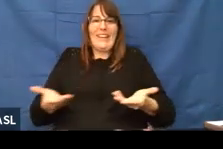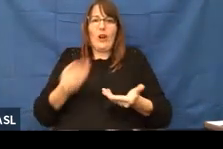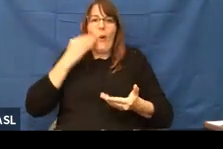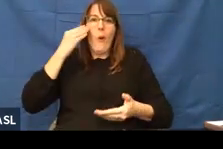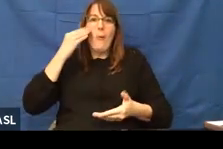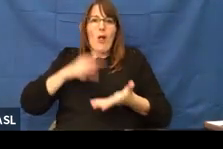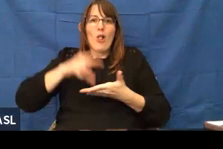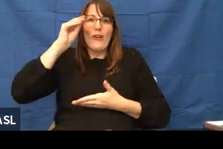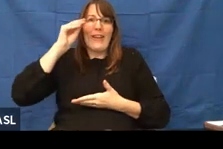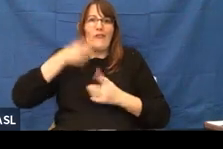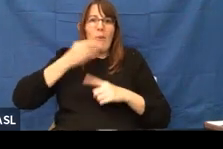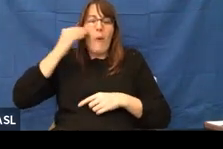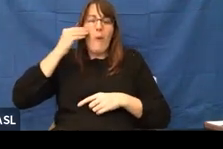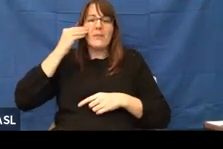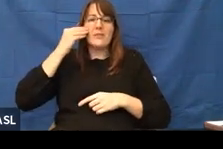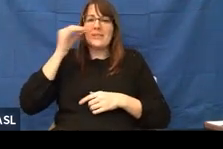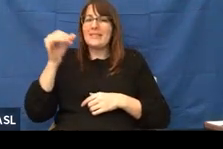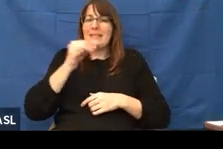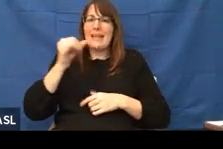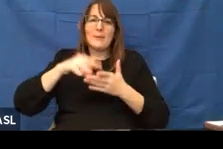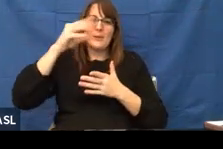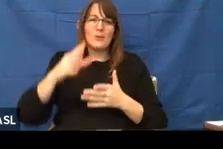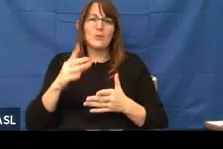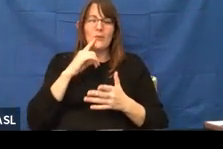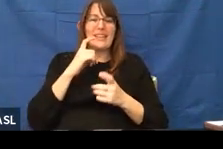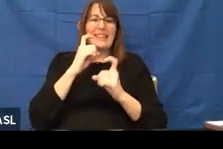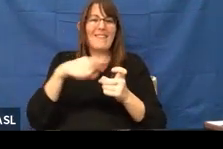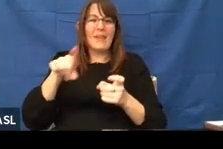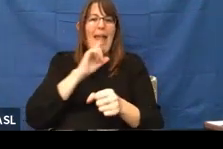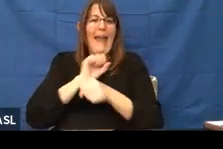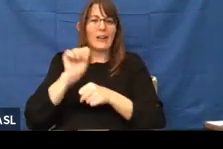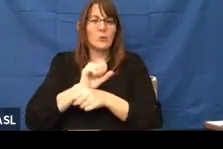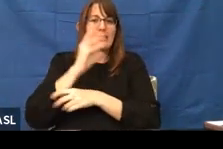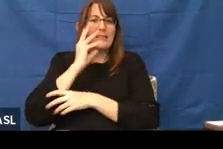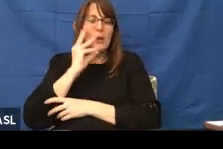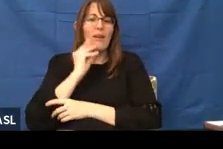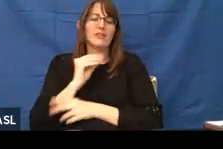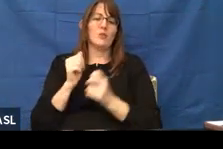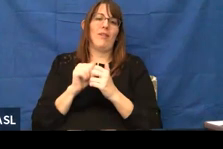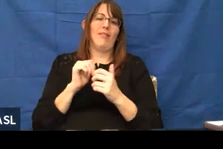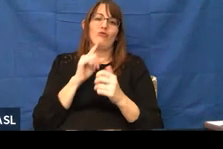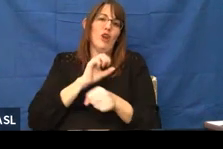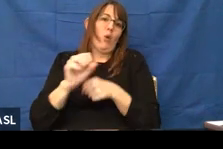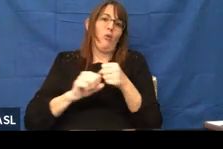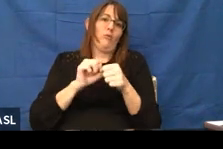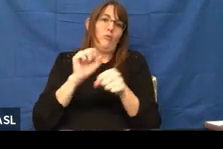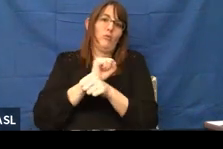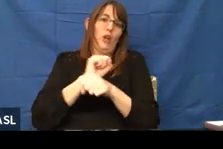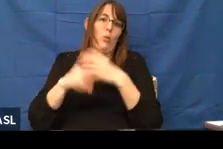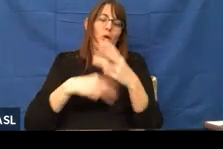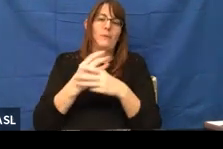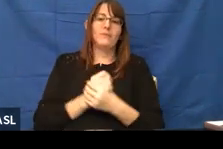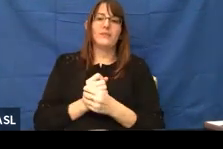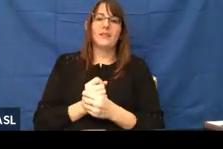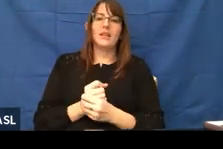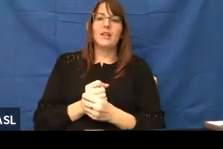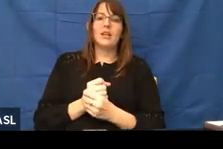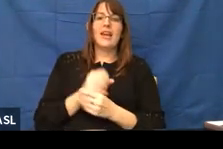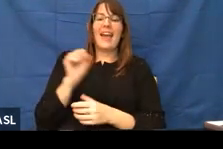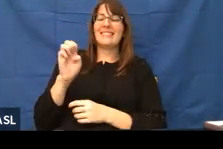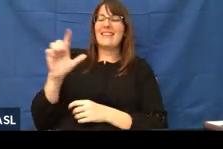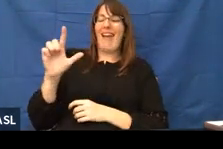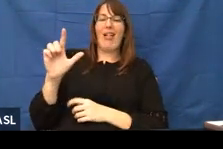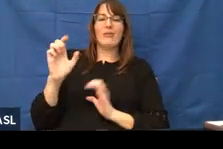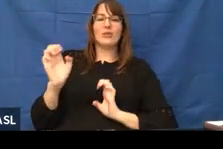Jewyl Alderson Clarke, SDCOE: Can help to engage them so help give them an authentic experience we've talked a lot about Sal today social emotional learning, making sure that you connect with your students.